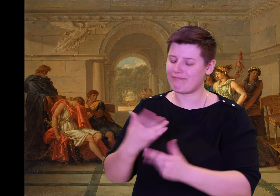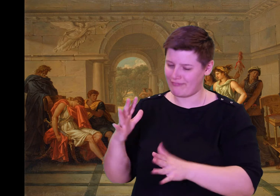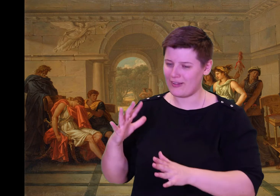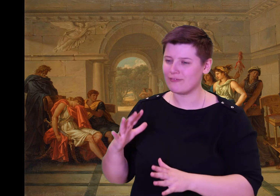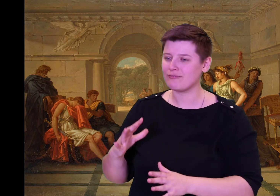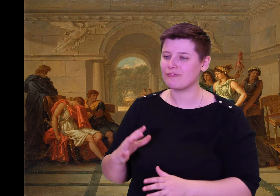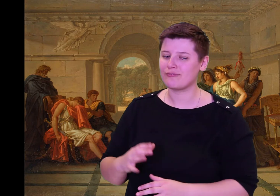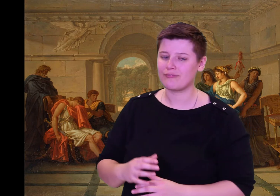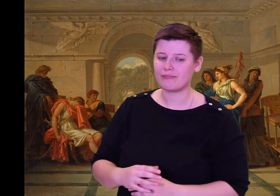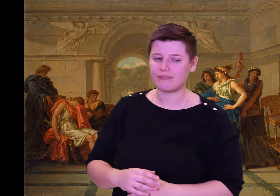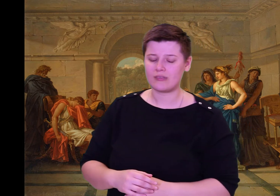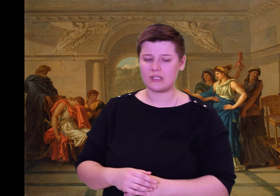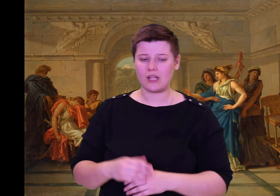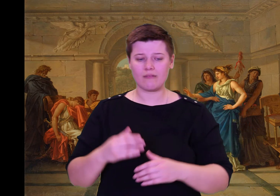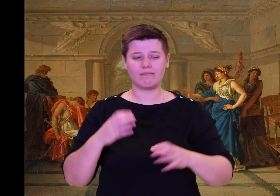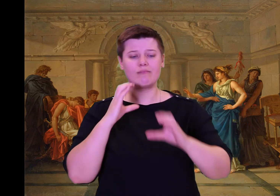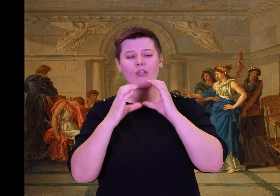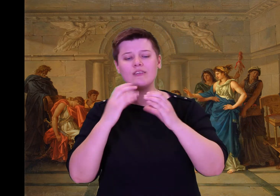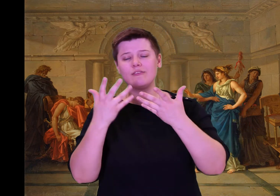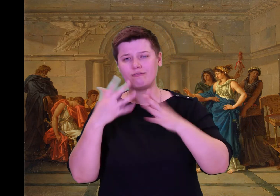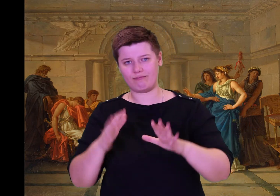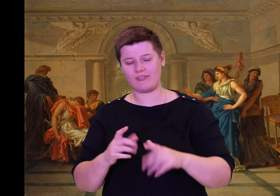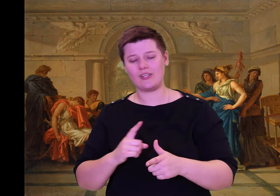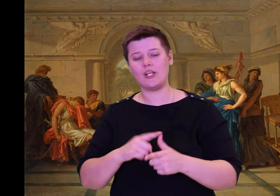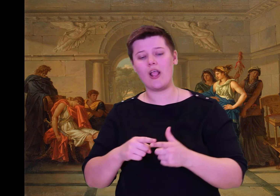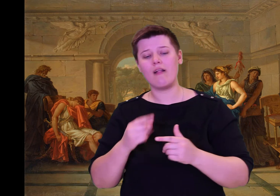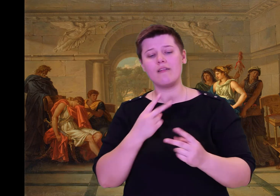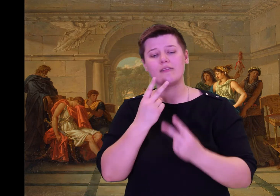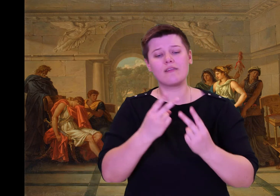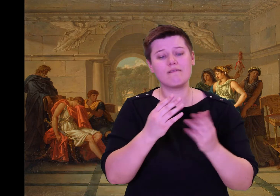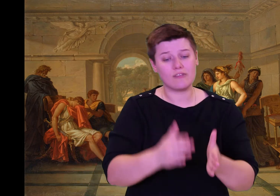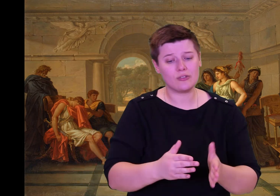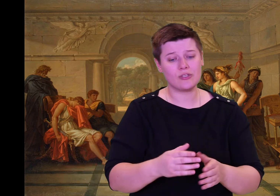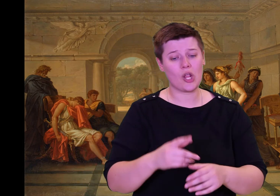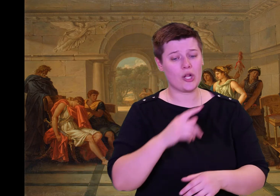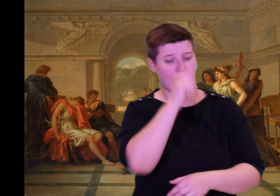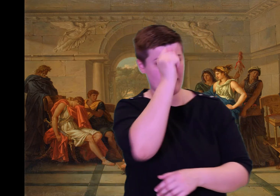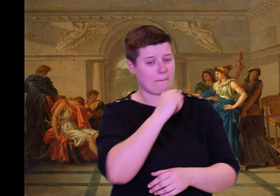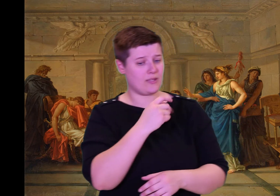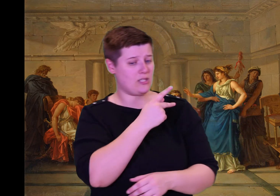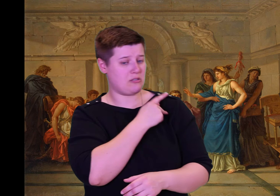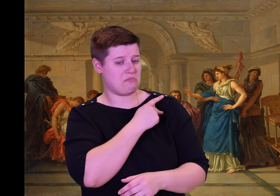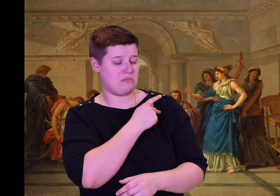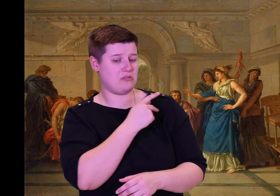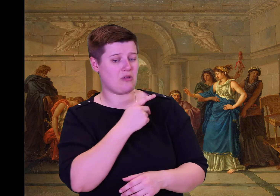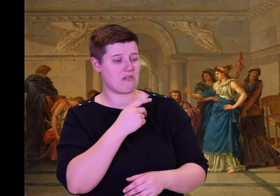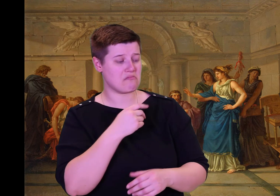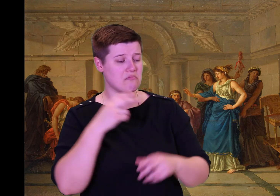for his immortal fame. The gods at last gave me fair wind, and sent me quickly home.